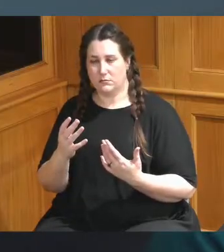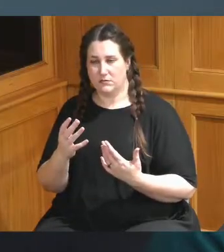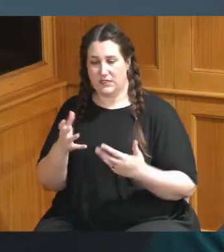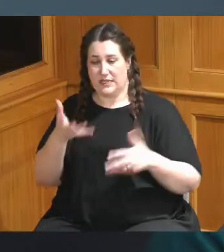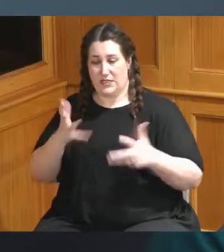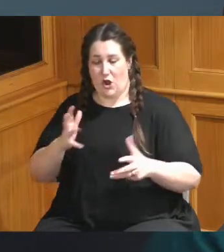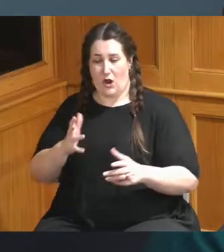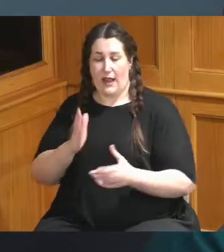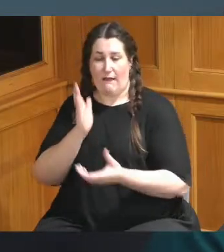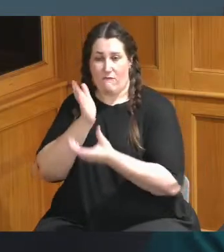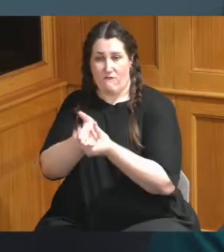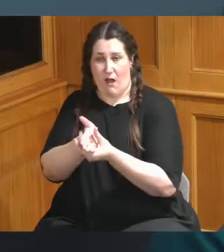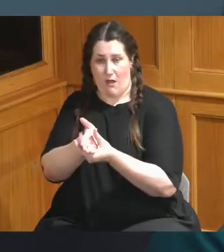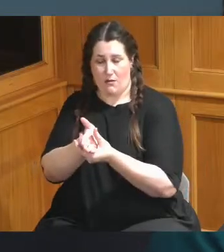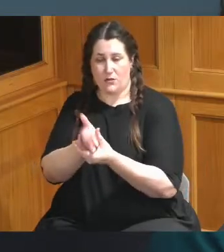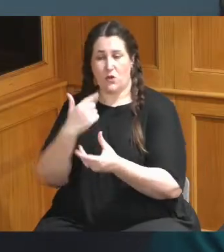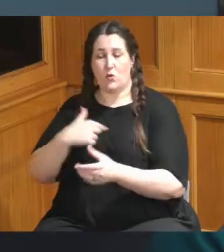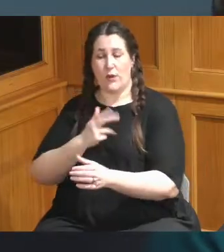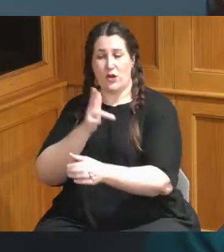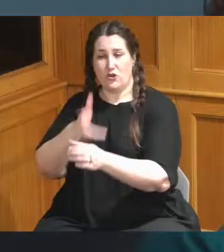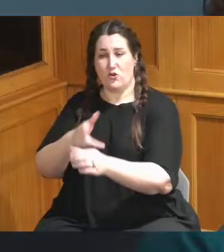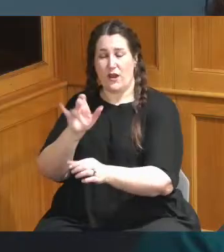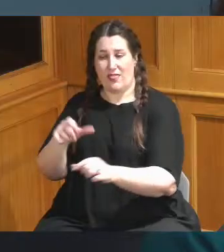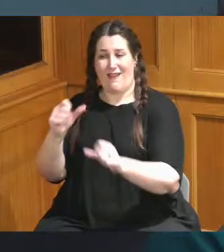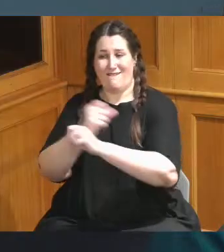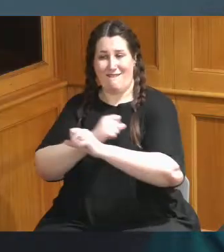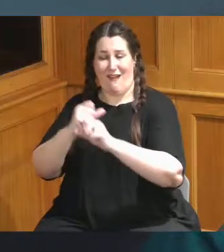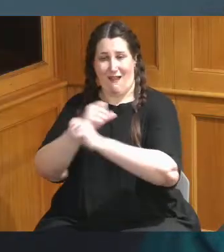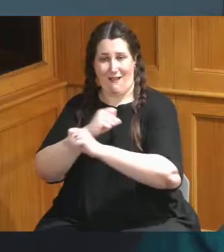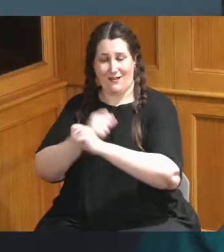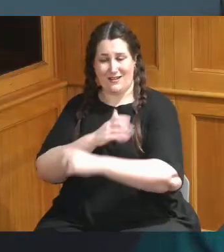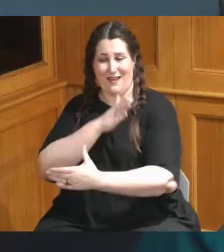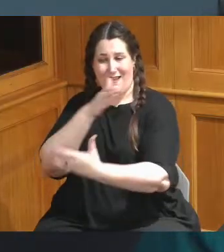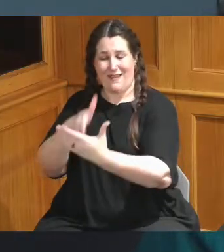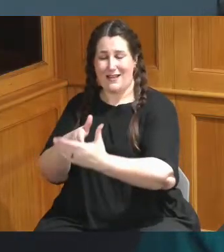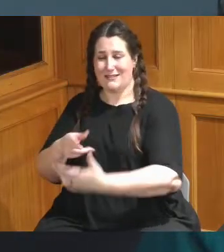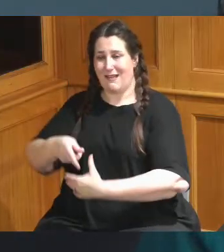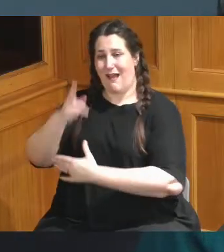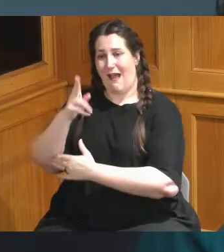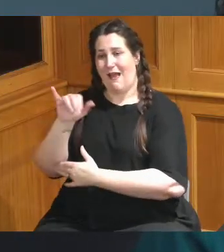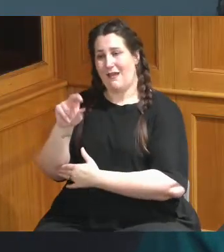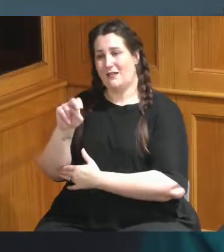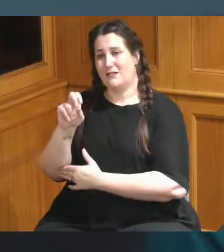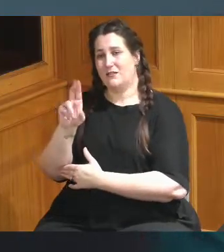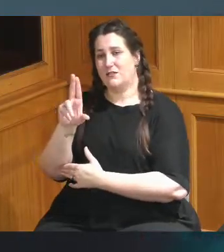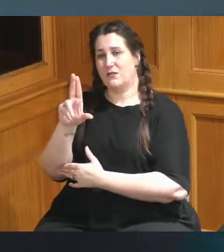has been filed. We're joining the fight. against these high insulin prices and I just couldn't